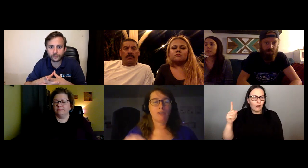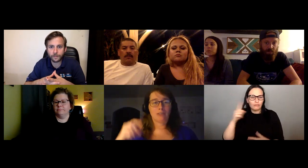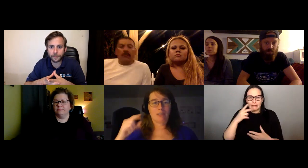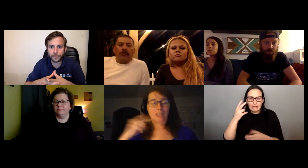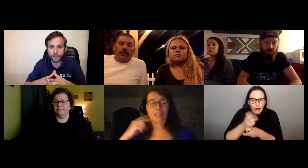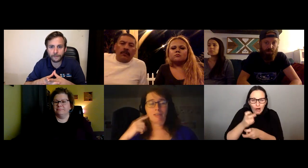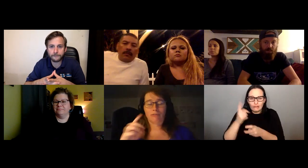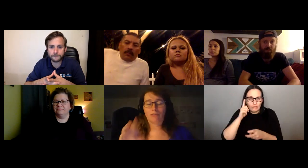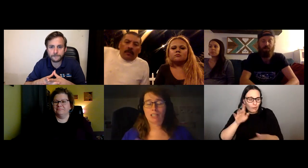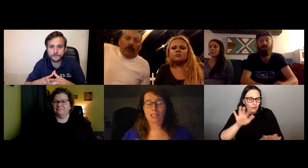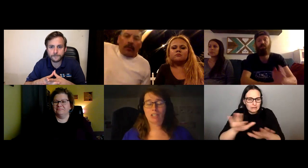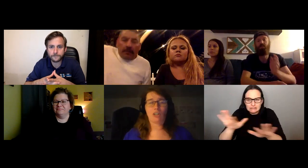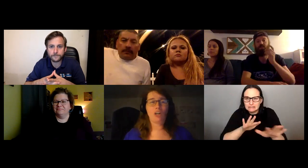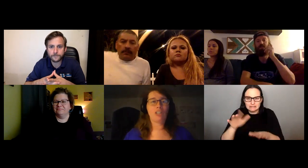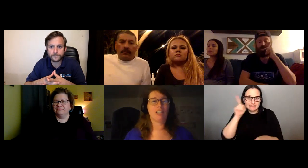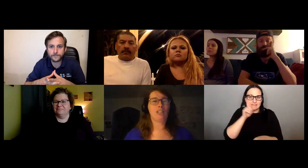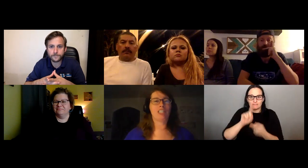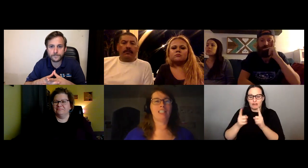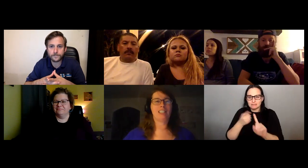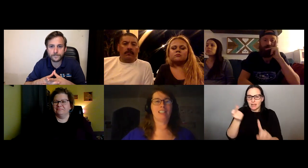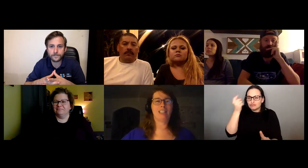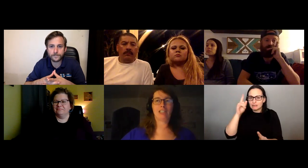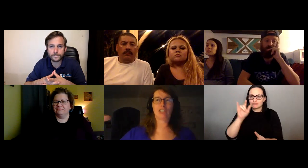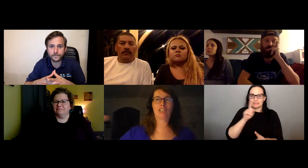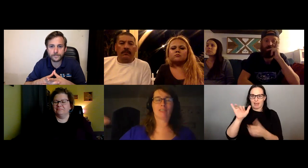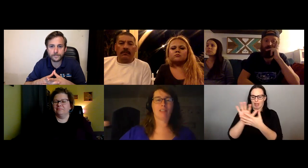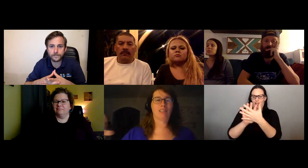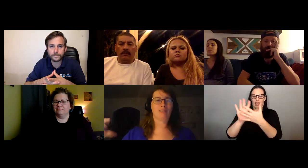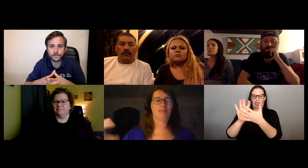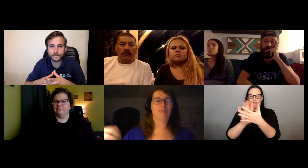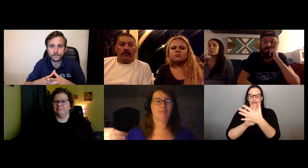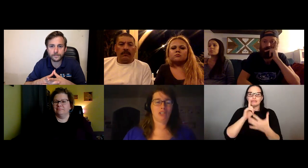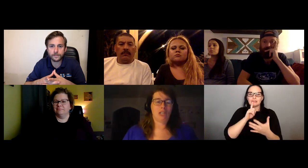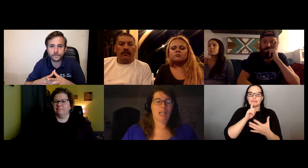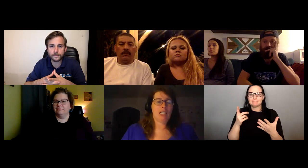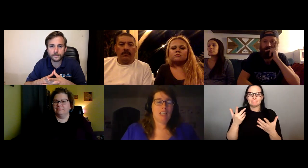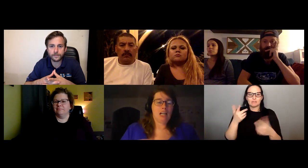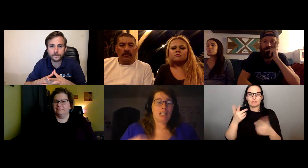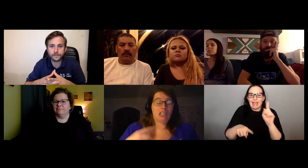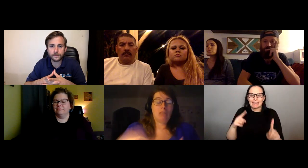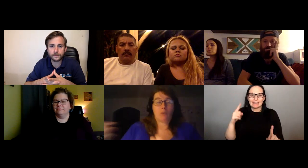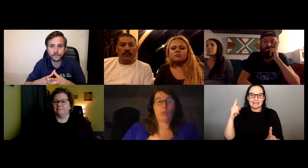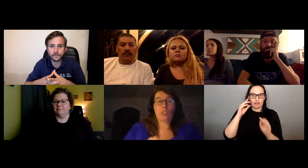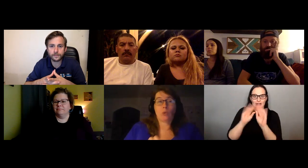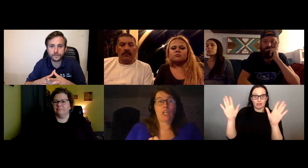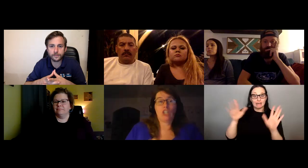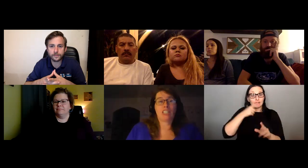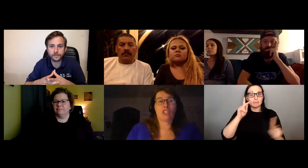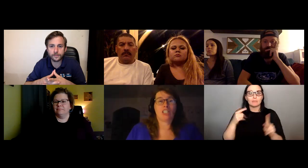our deaf friends here on the call to understand that there's just nothing that you can't us hearing people